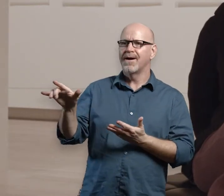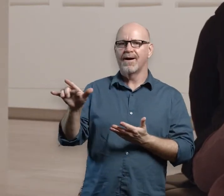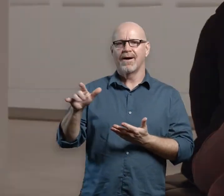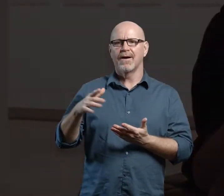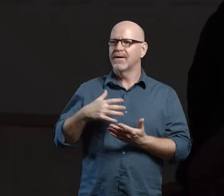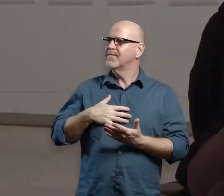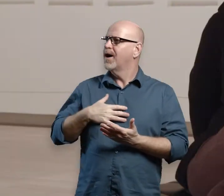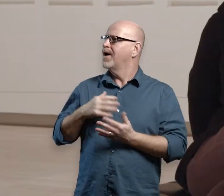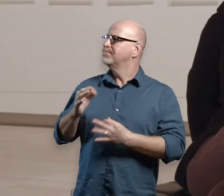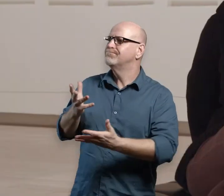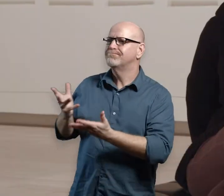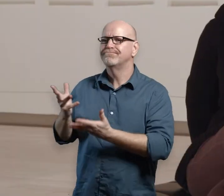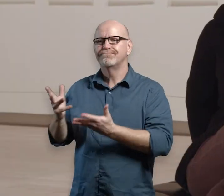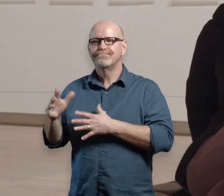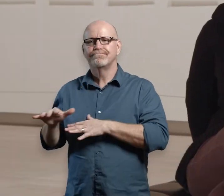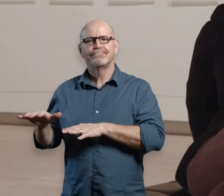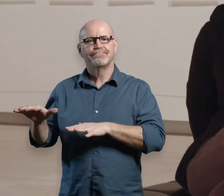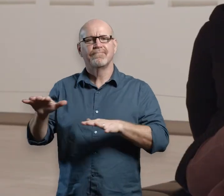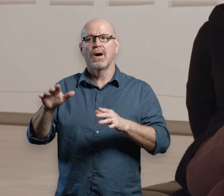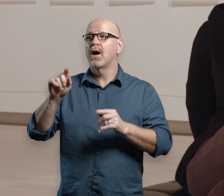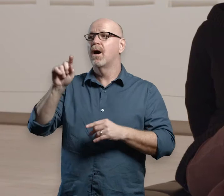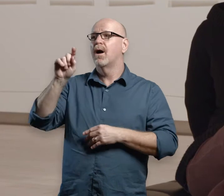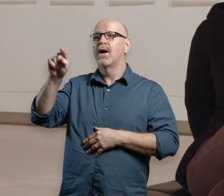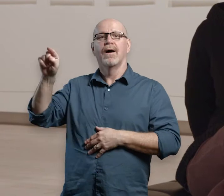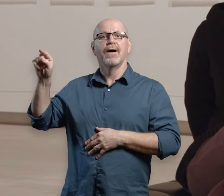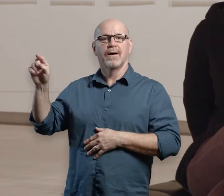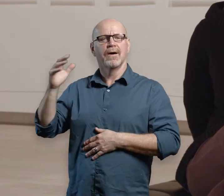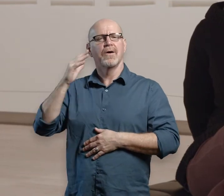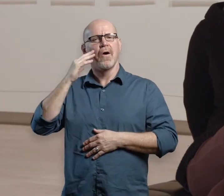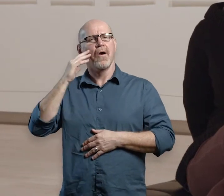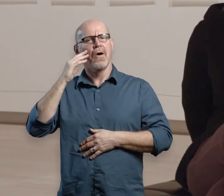Eliza is sitting on a black leather bench in the middle of an art gallery room.